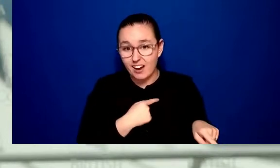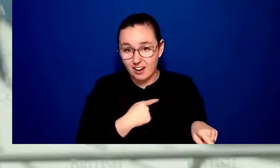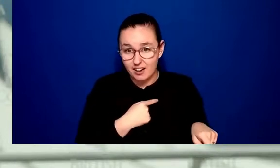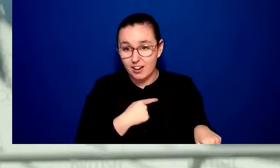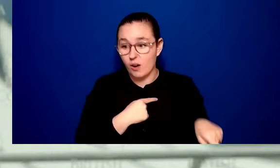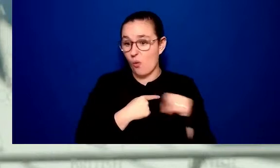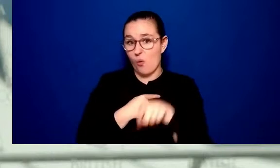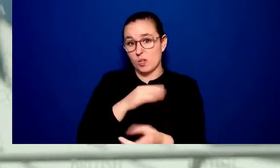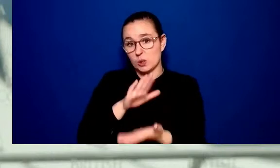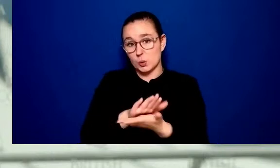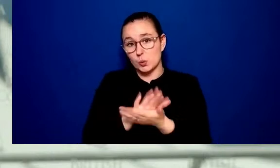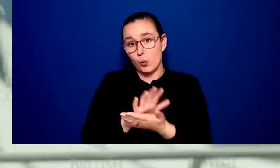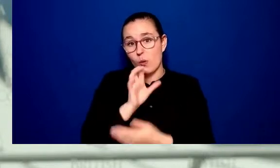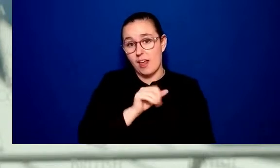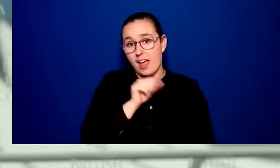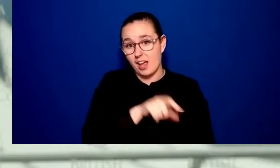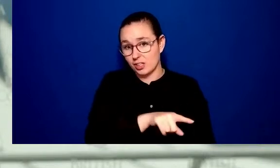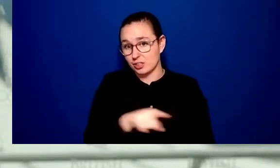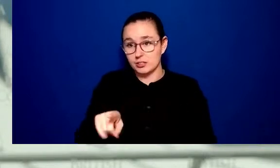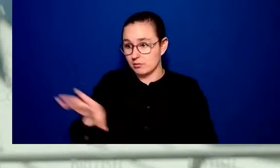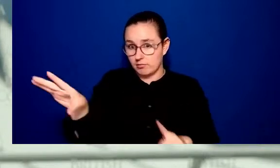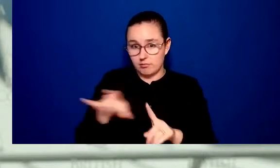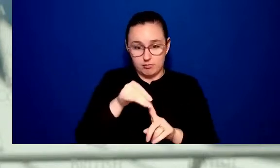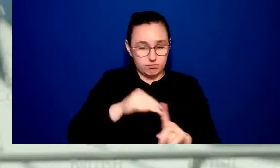spread really rapidly. So these are the things that we need to